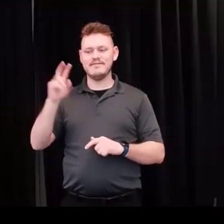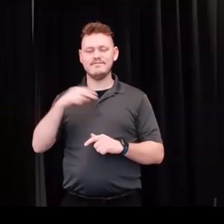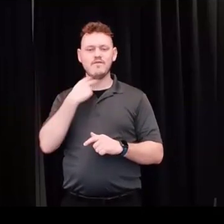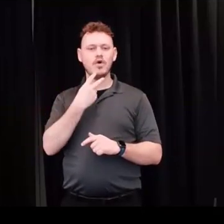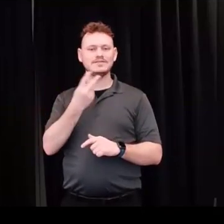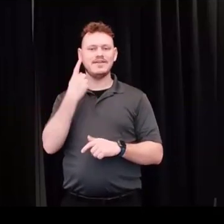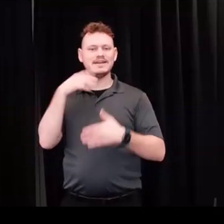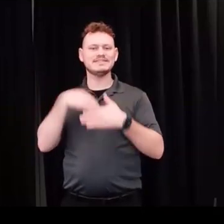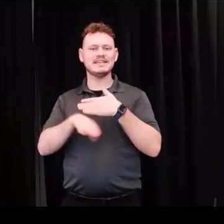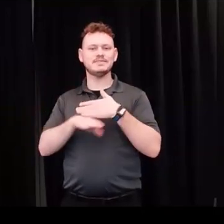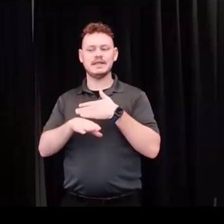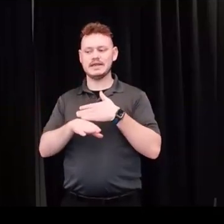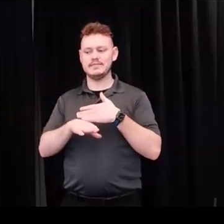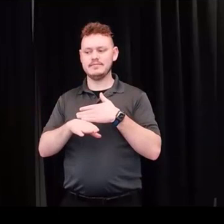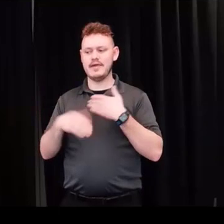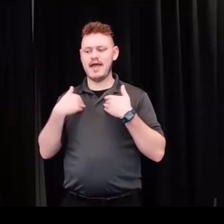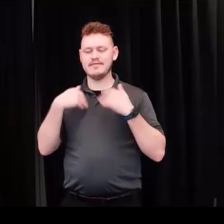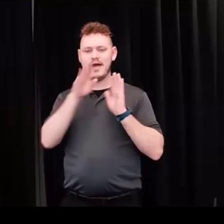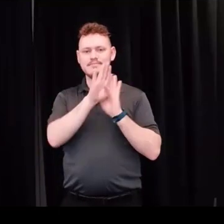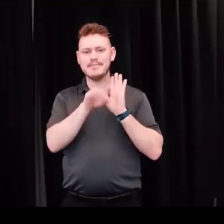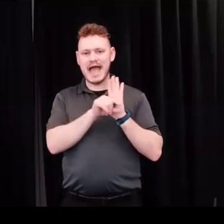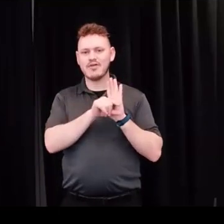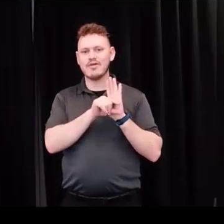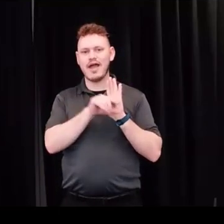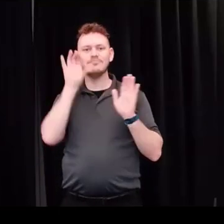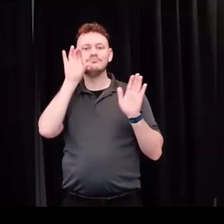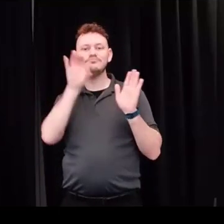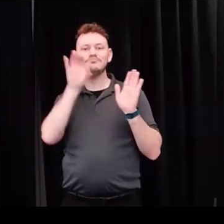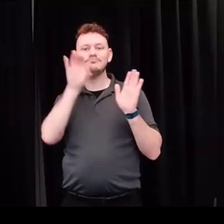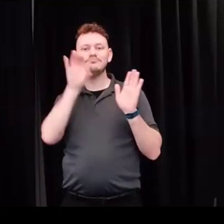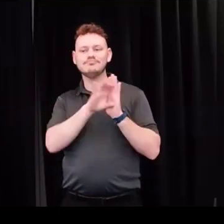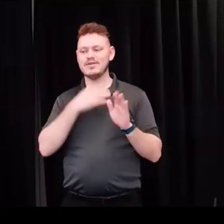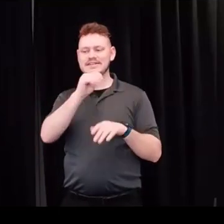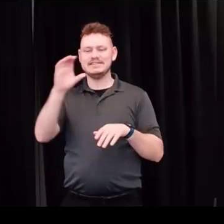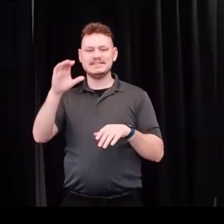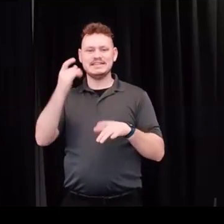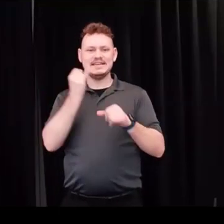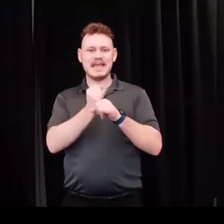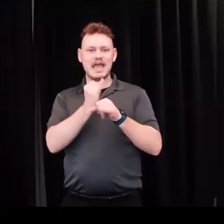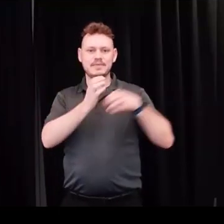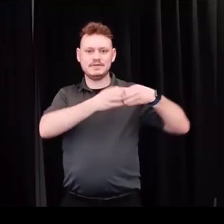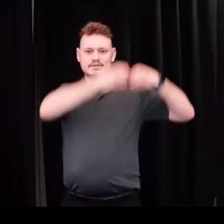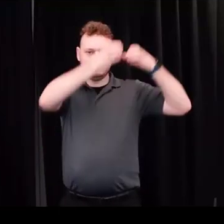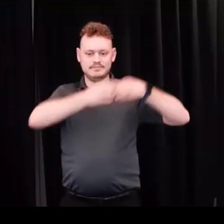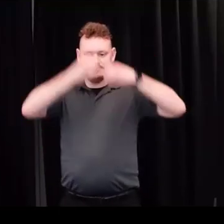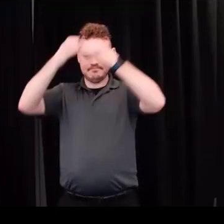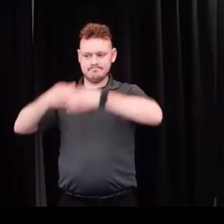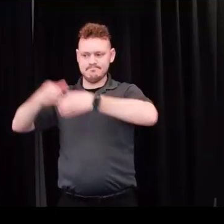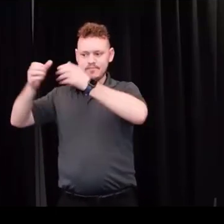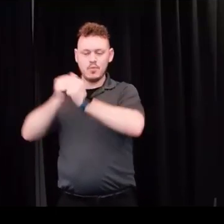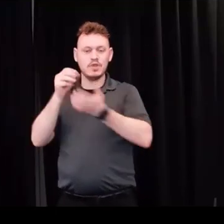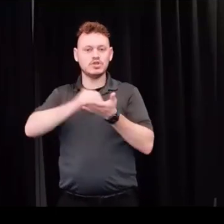has a background of our TCC district campuses along with some students representing various